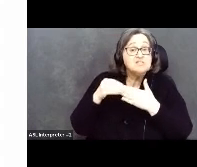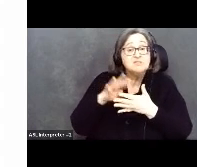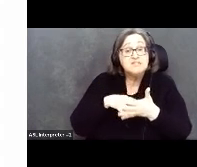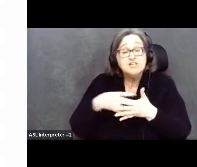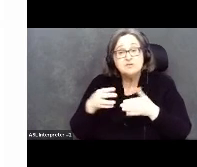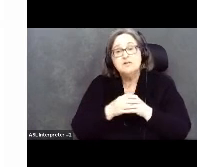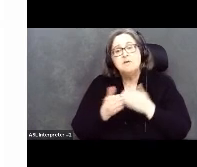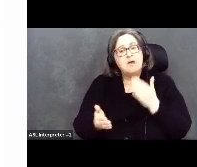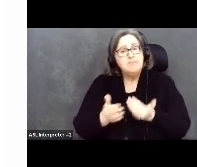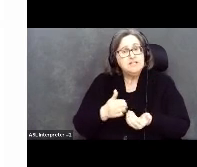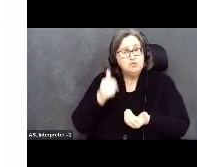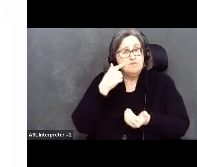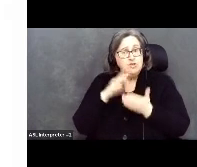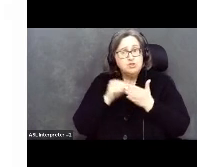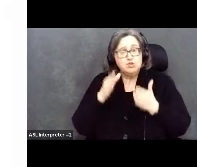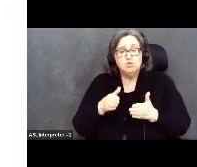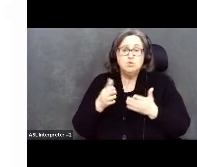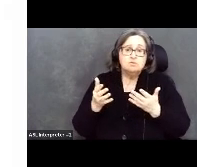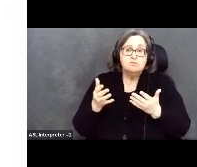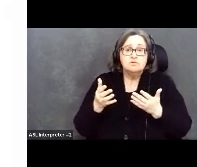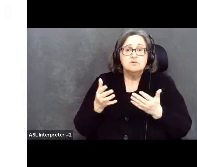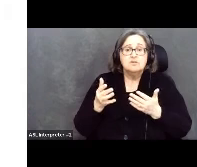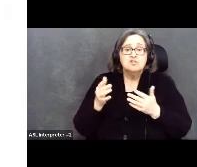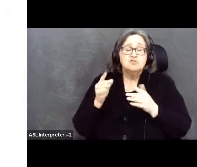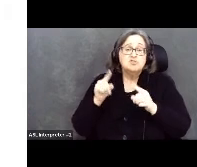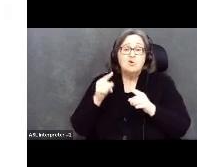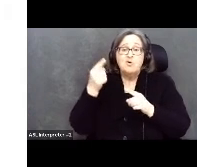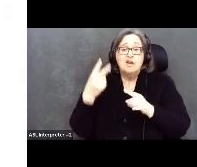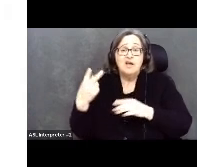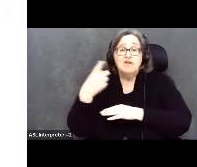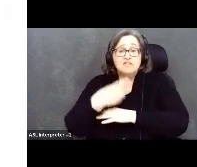It may be easier for a student to attend half day classes versus full day.